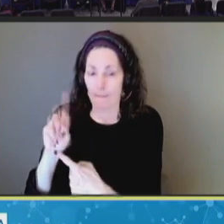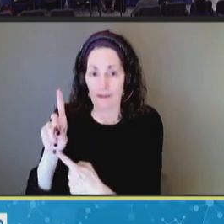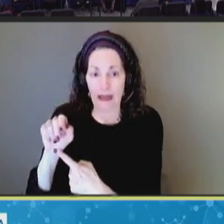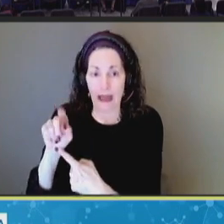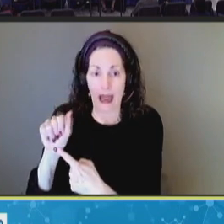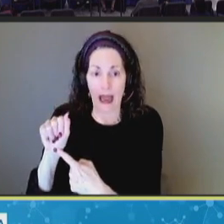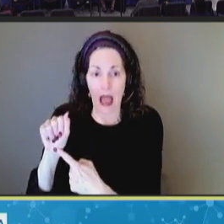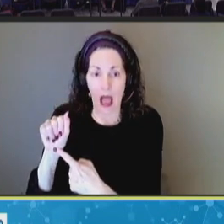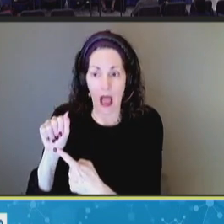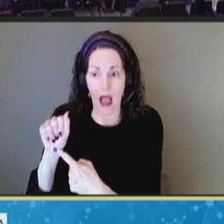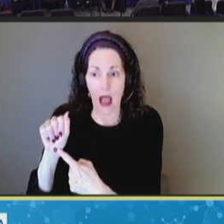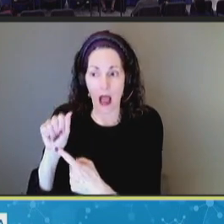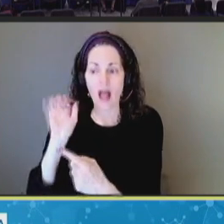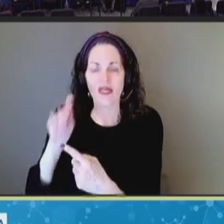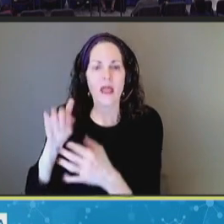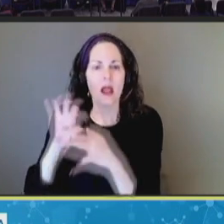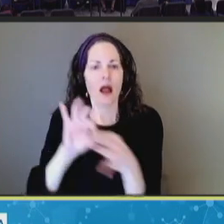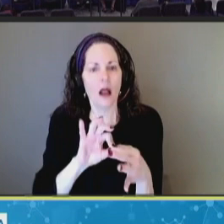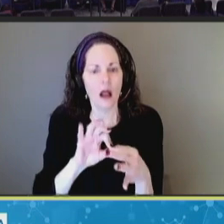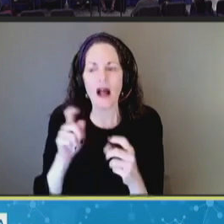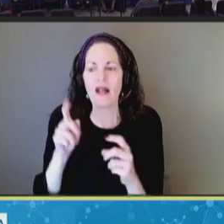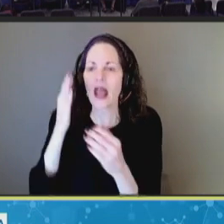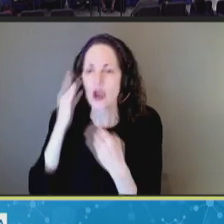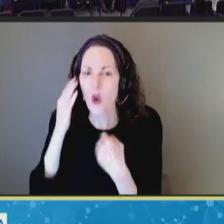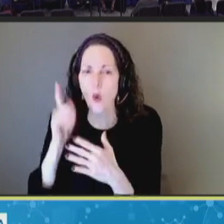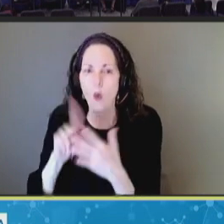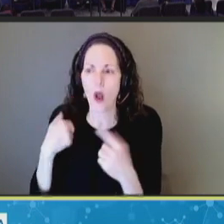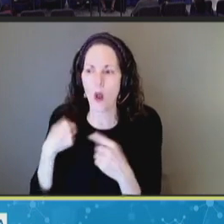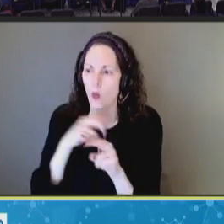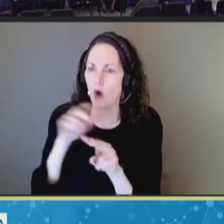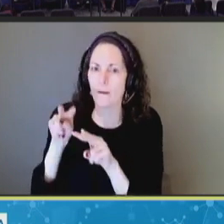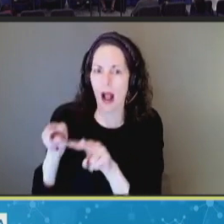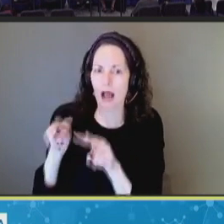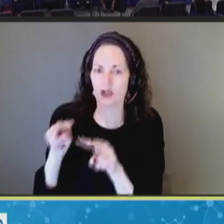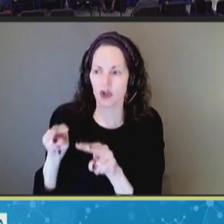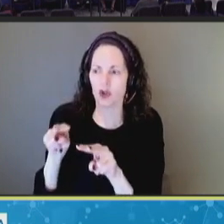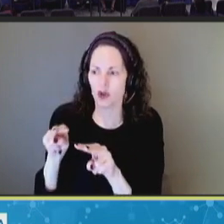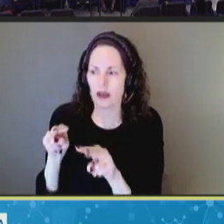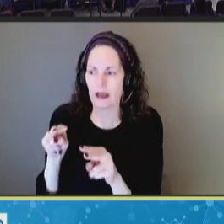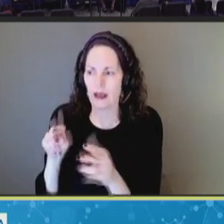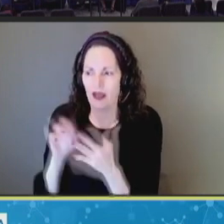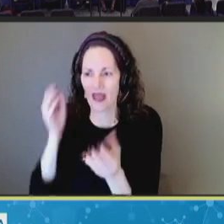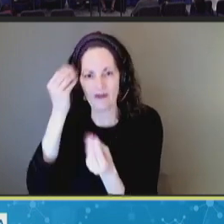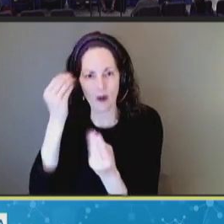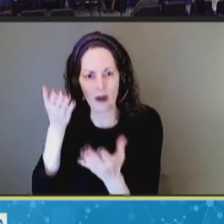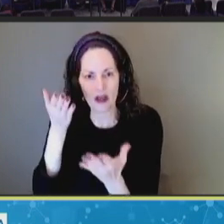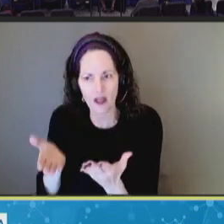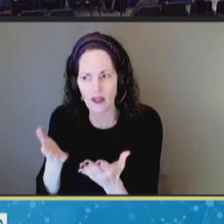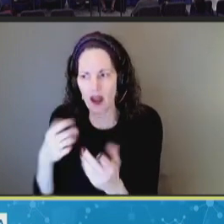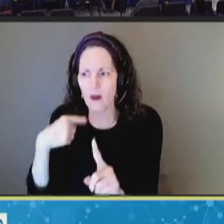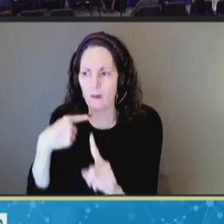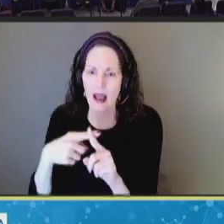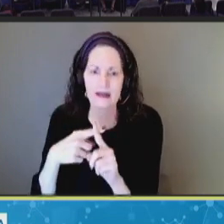health outcomes that we're monitoring with the data partners. So, IIS provide data and